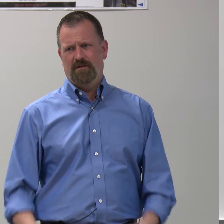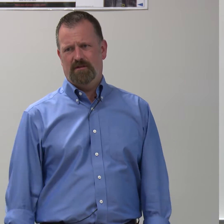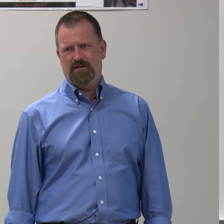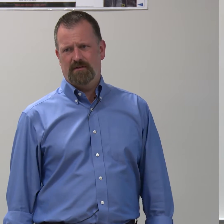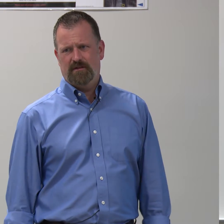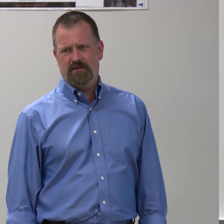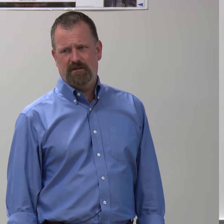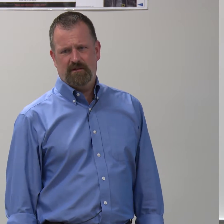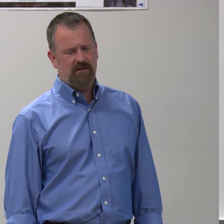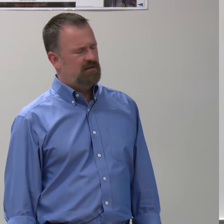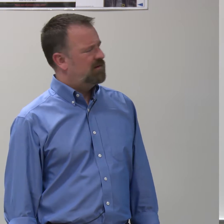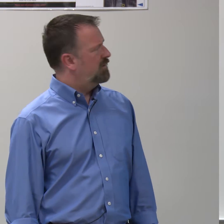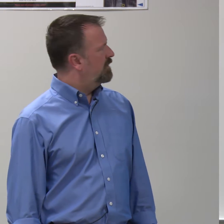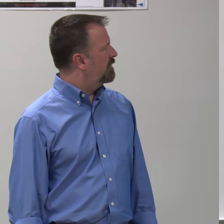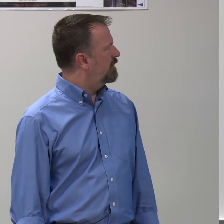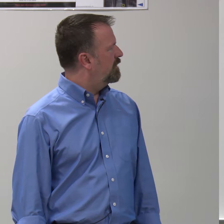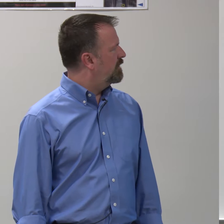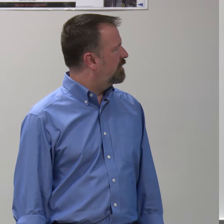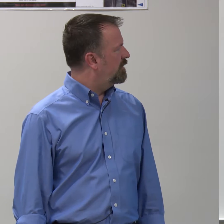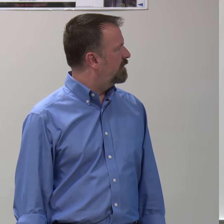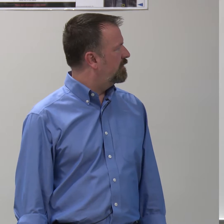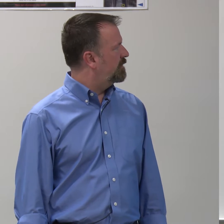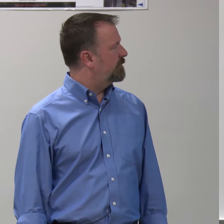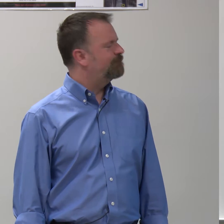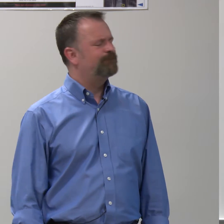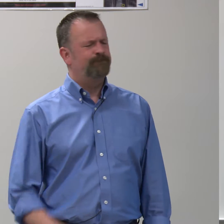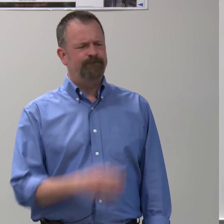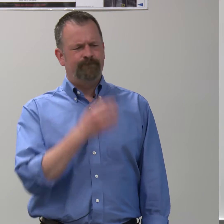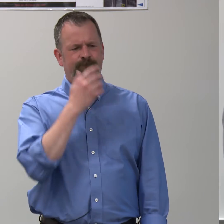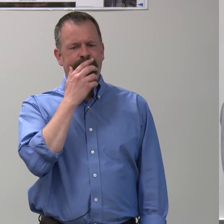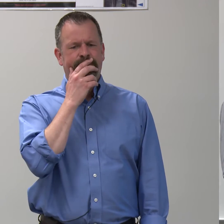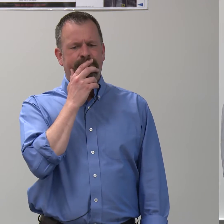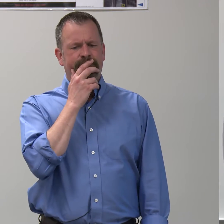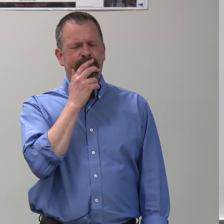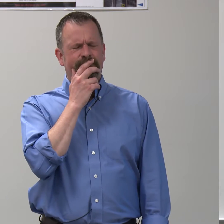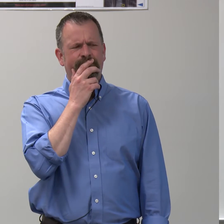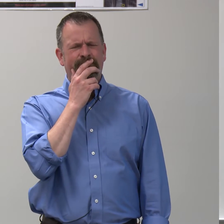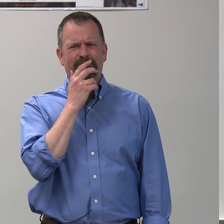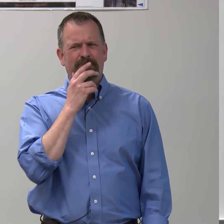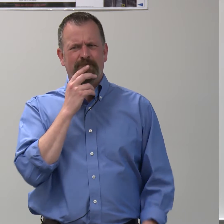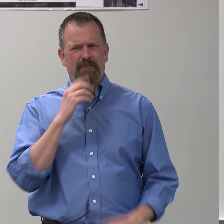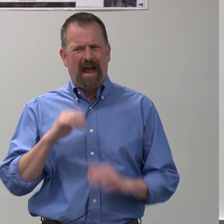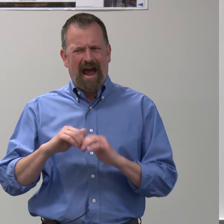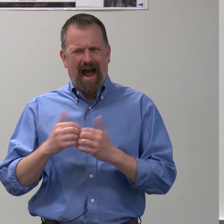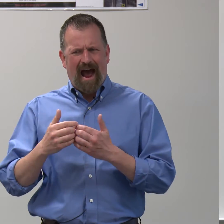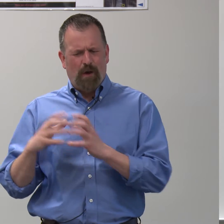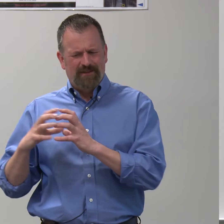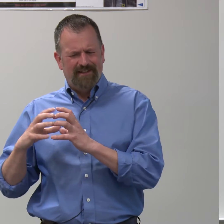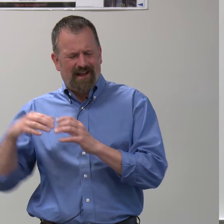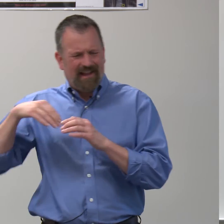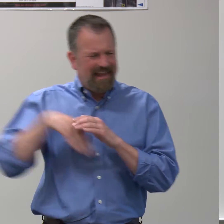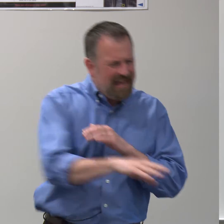So one of the things I quickly found out is, you have to think about how these cells get into the tumors,